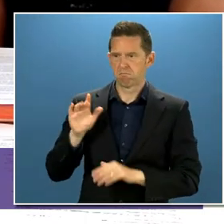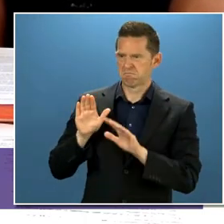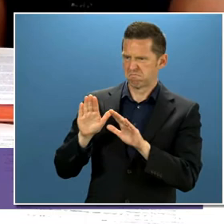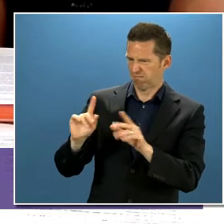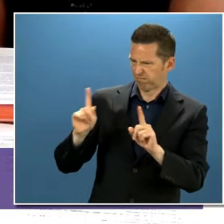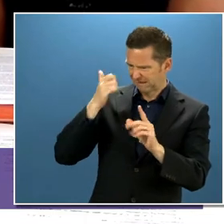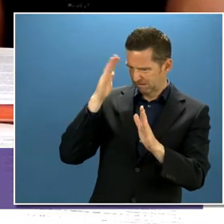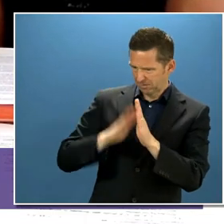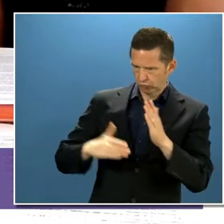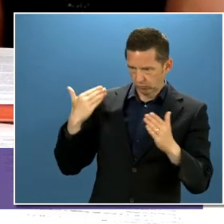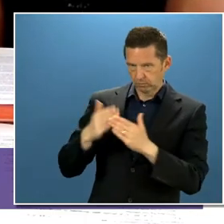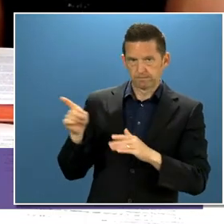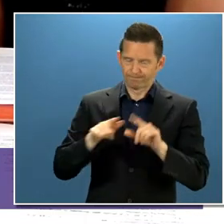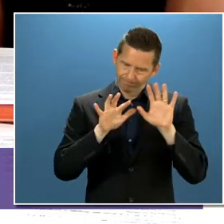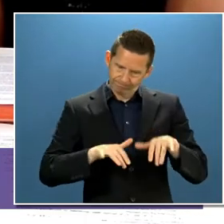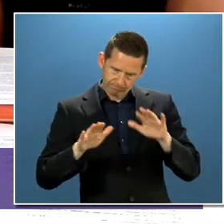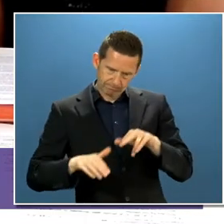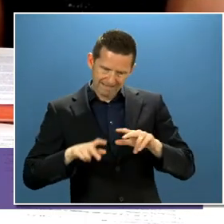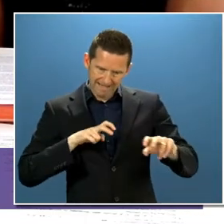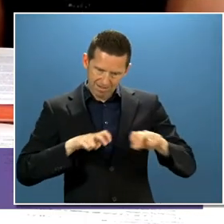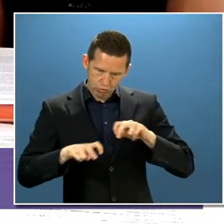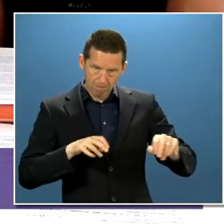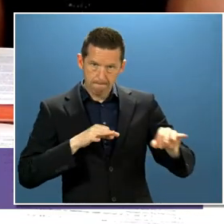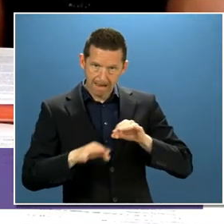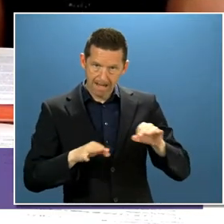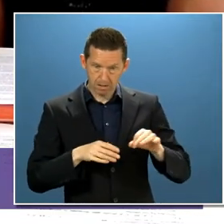drafting action plans that actually work?